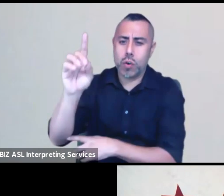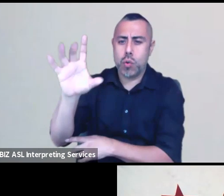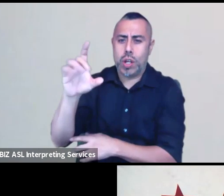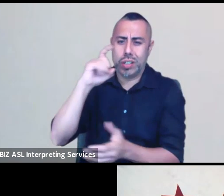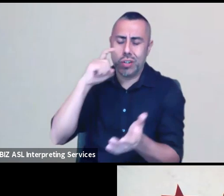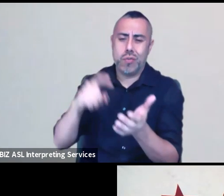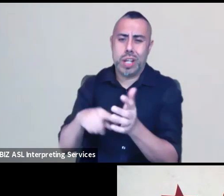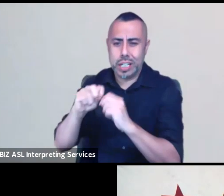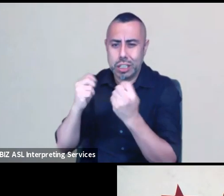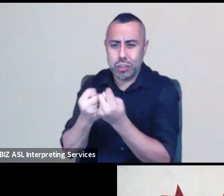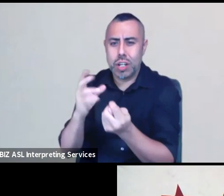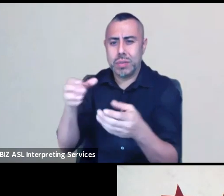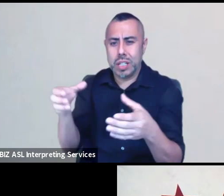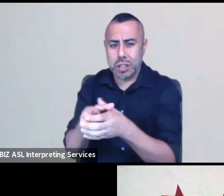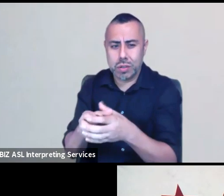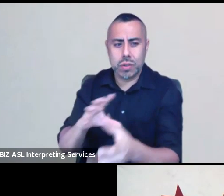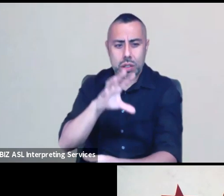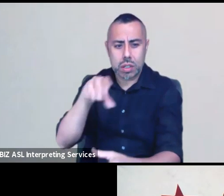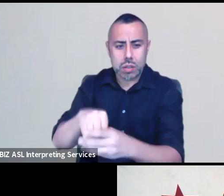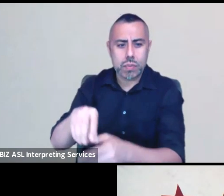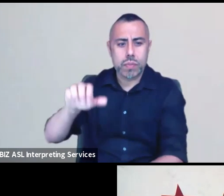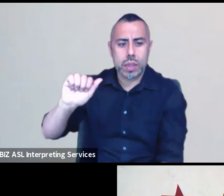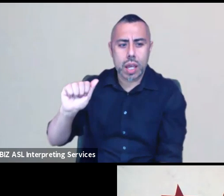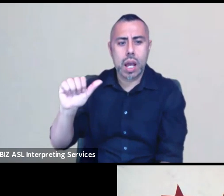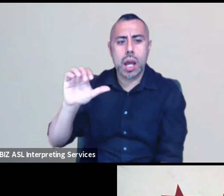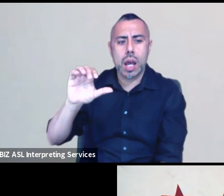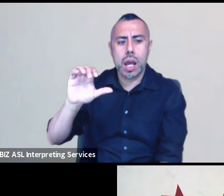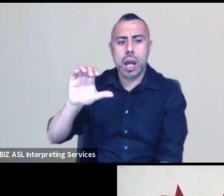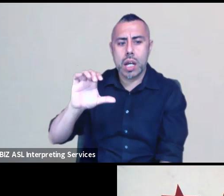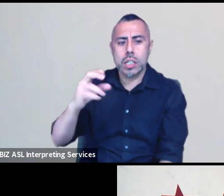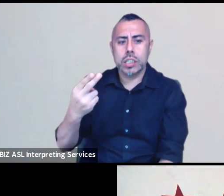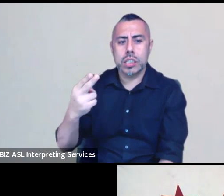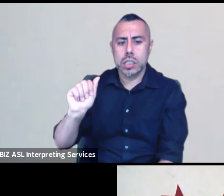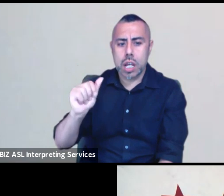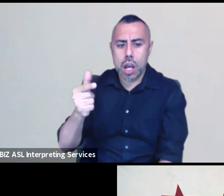including Achagua, Embera, Wayuu, Pascua Yaqui, thank you.